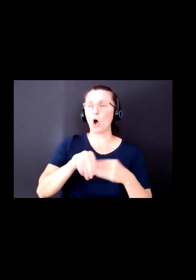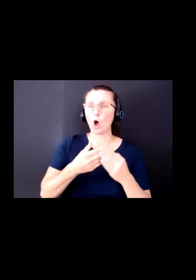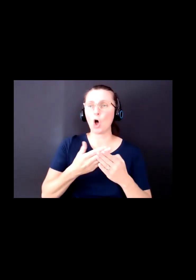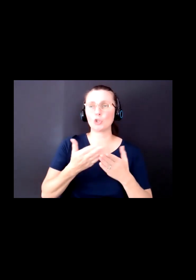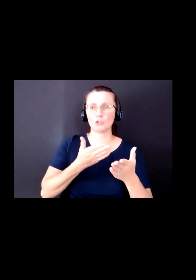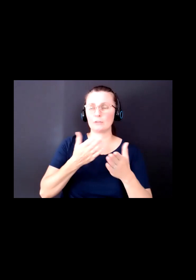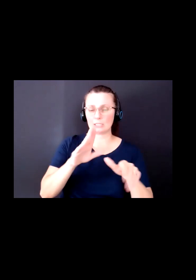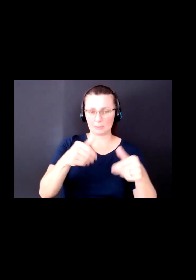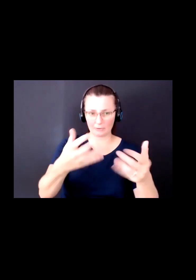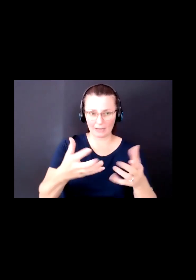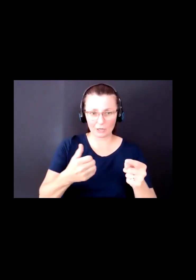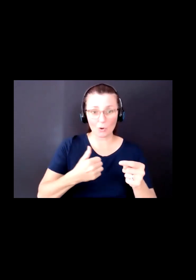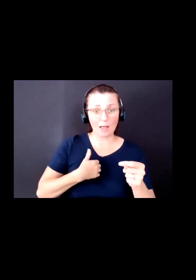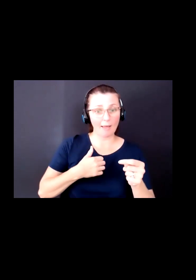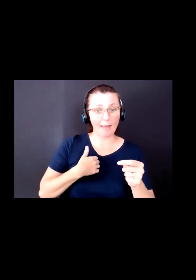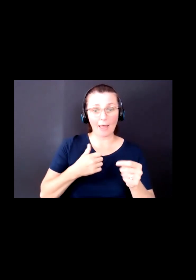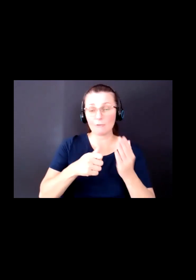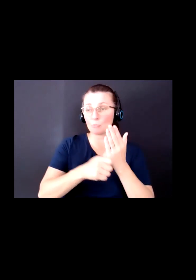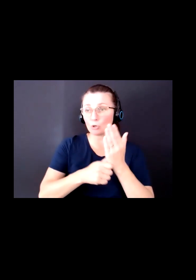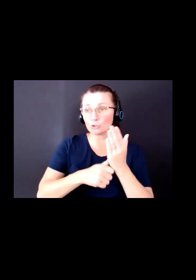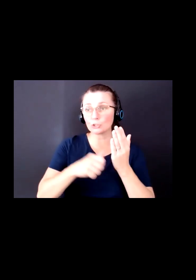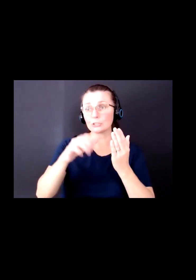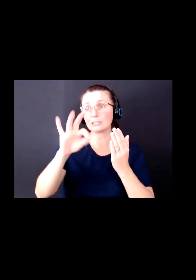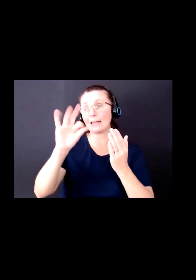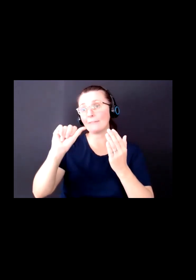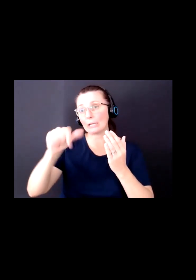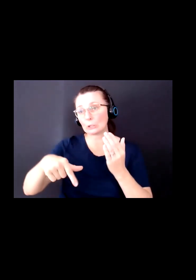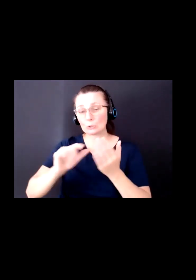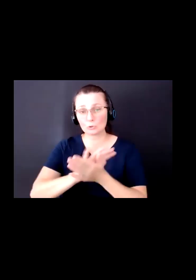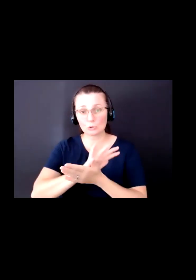sheets, invoices. Electronic documents. What is your web base